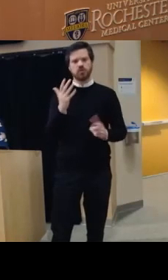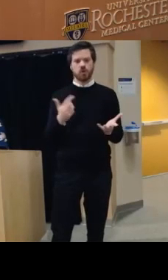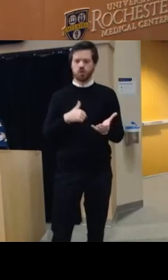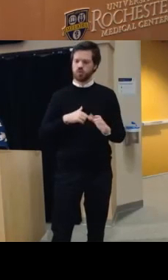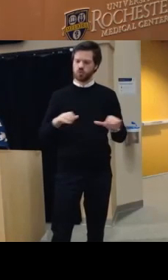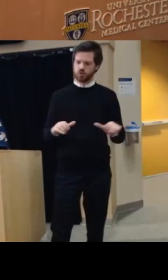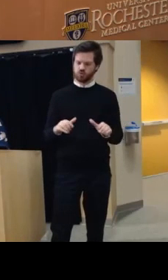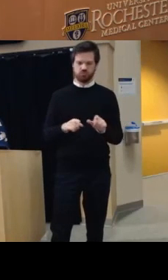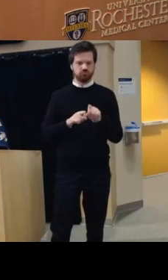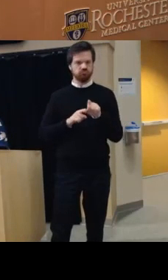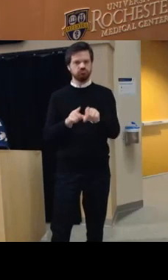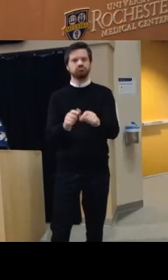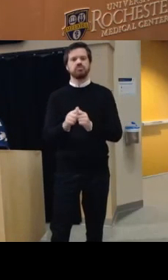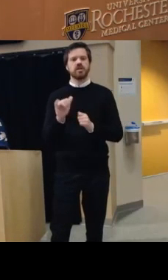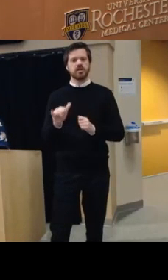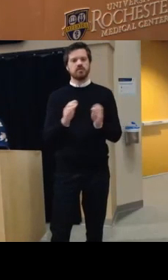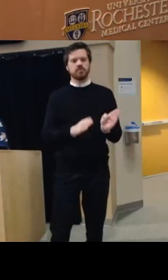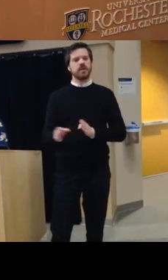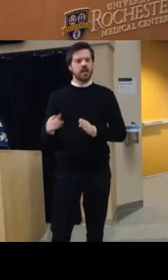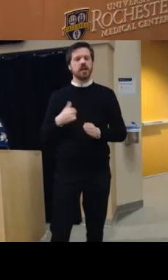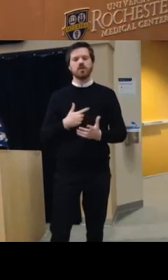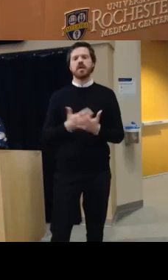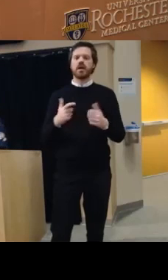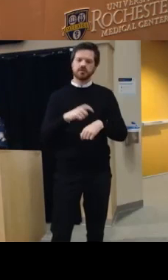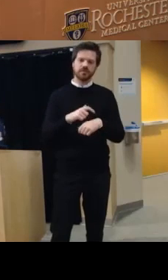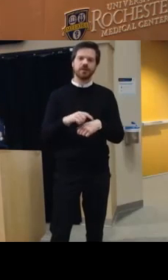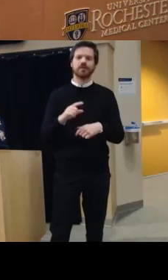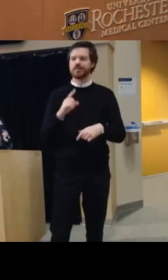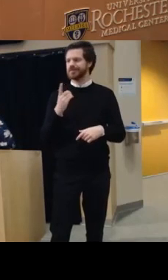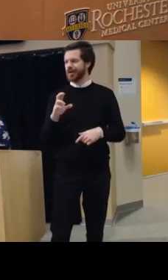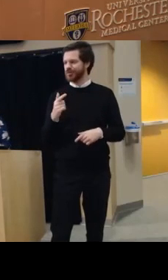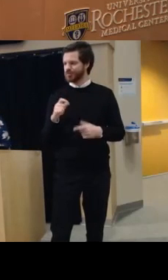in line with it um and we do spend a lot of time Dr nazra George Vanessa myself and our